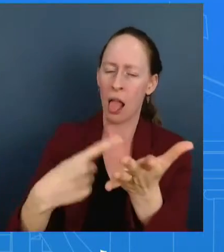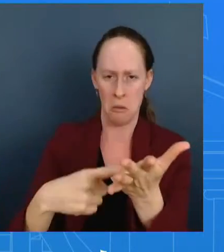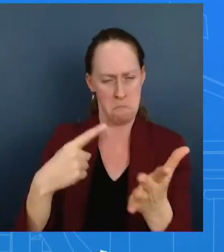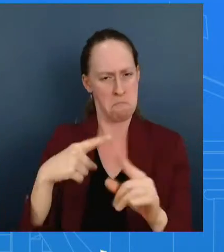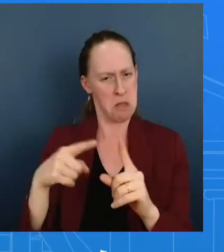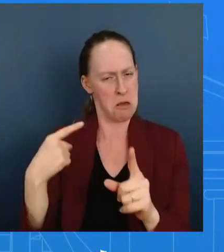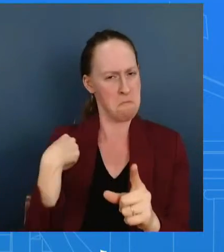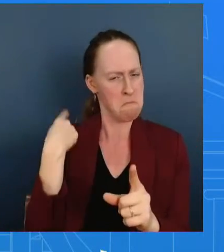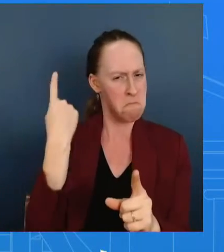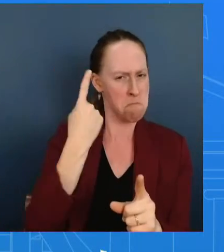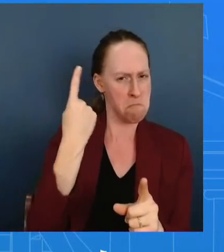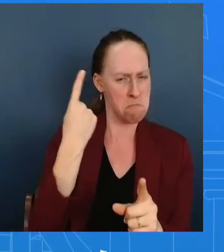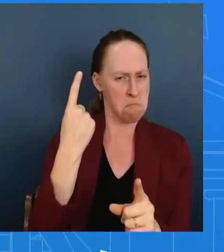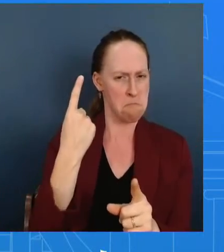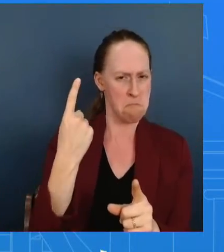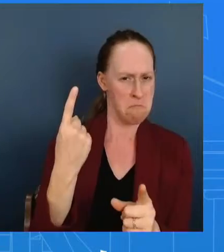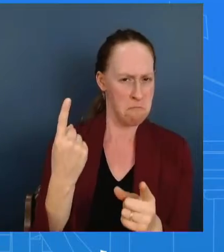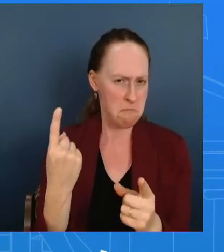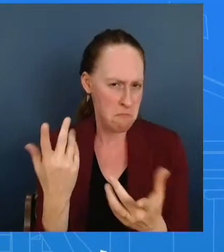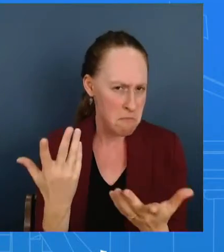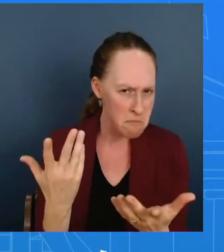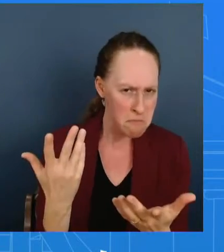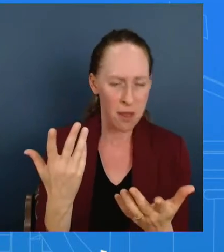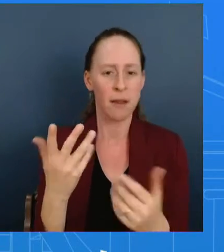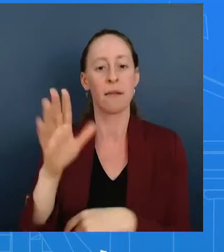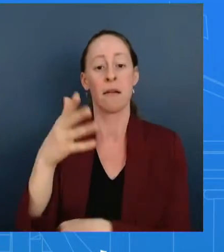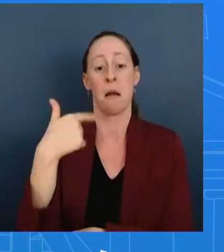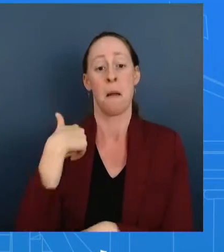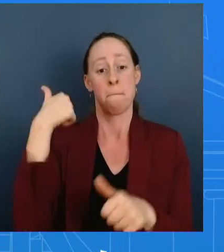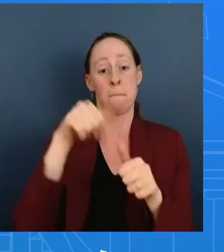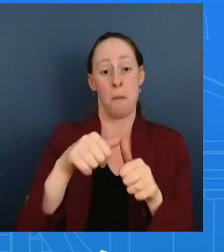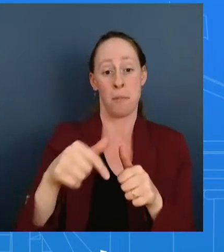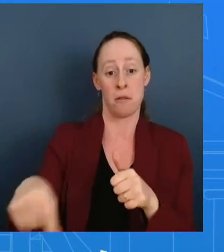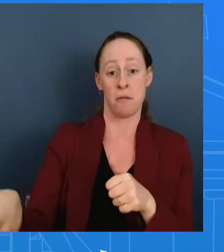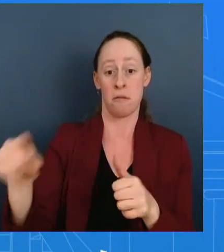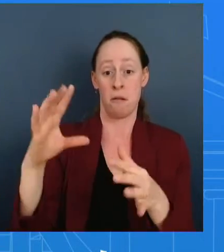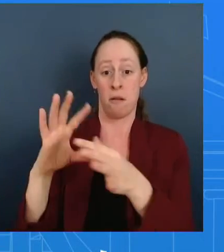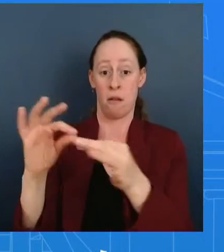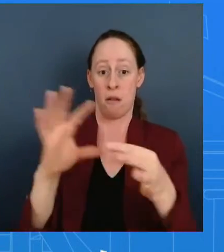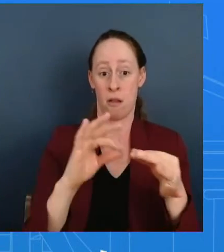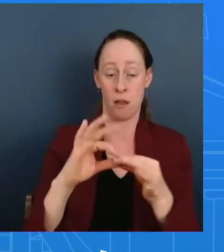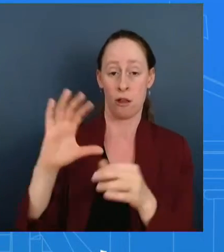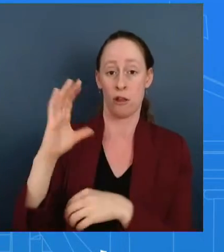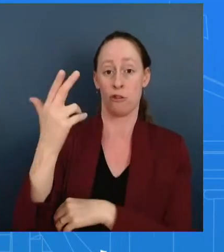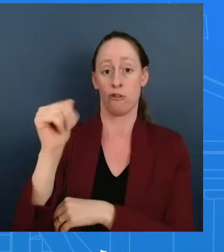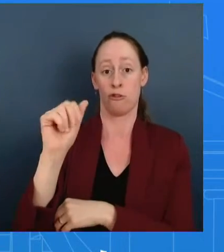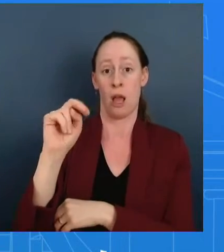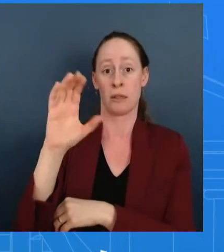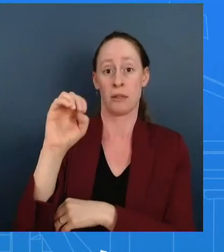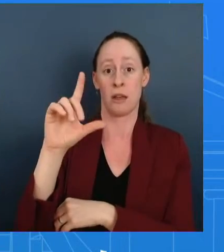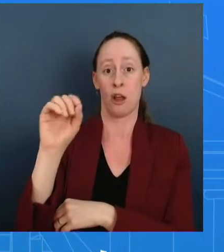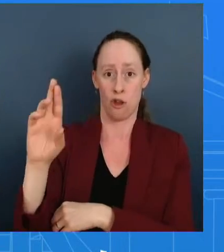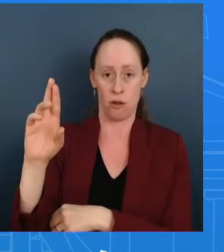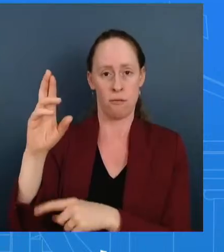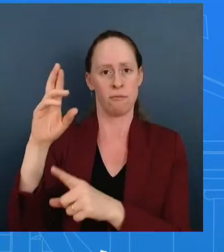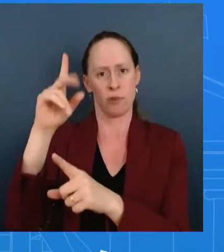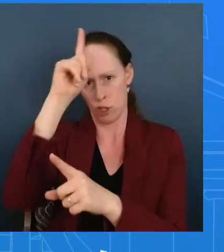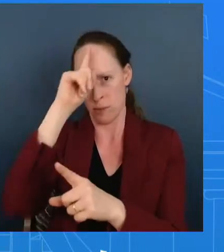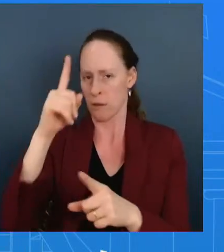was that neither one of them wanted a date set for fear, I assume, that the United States and its allies